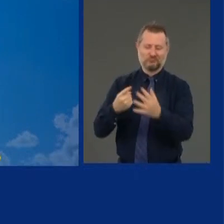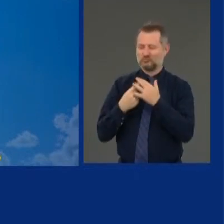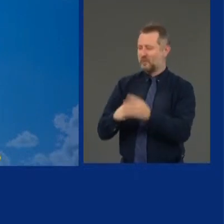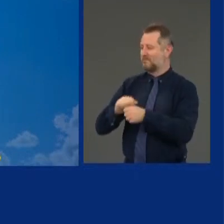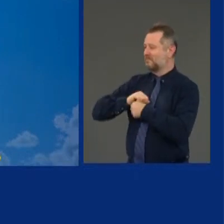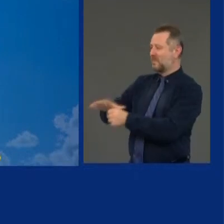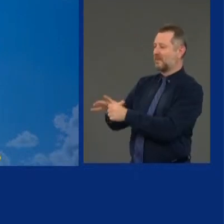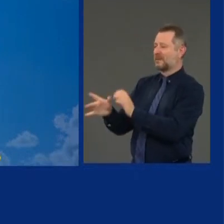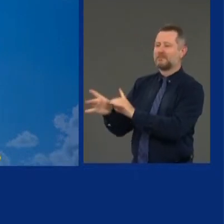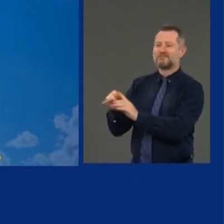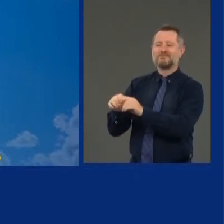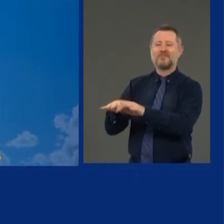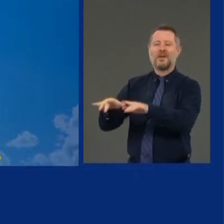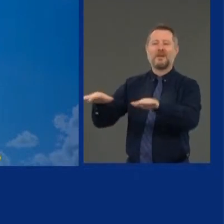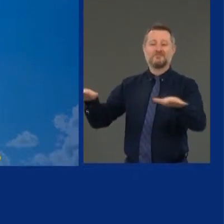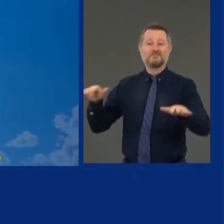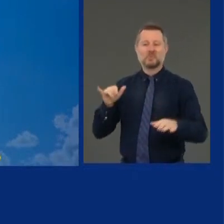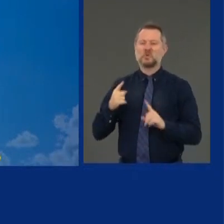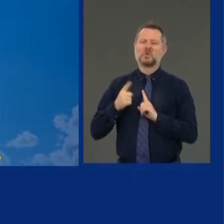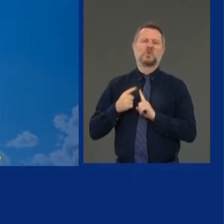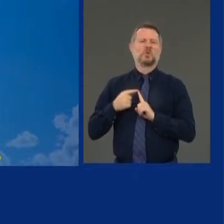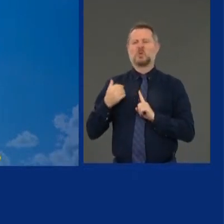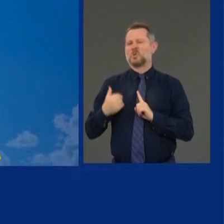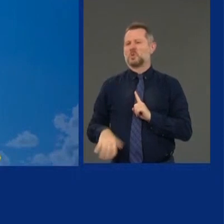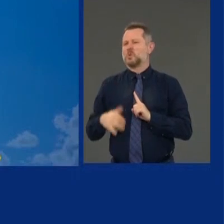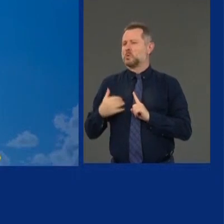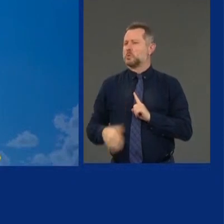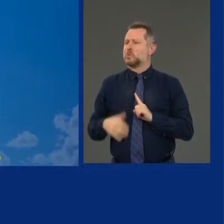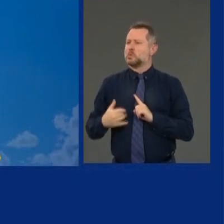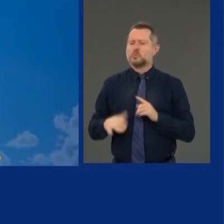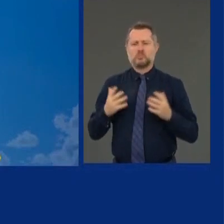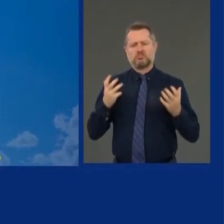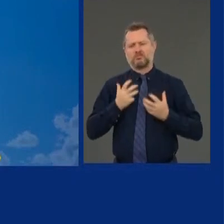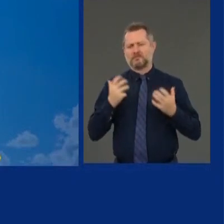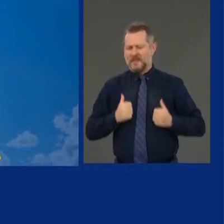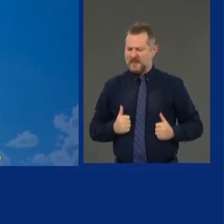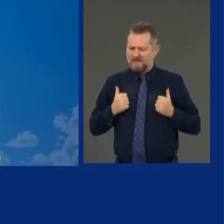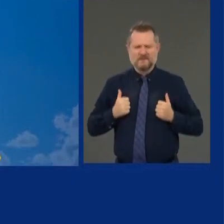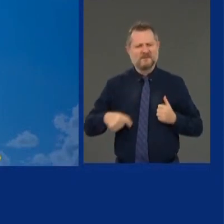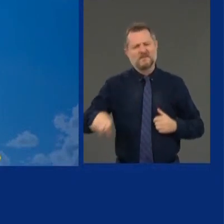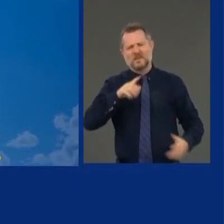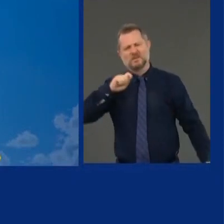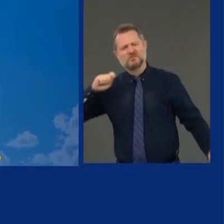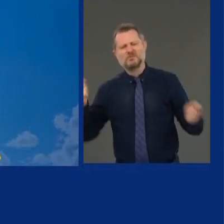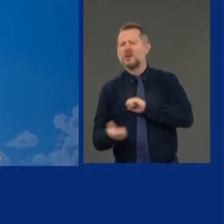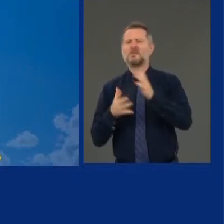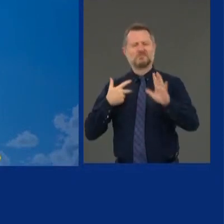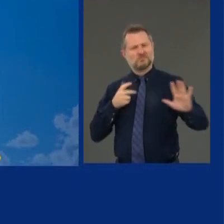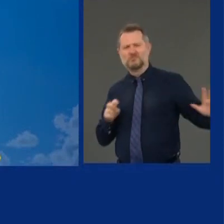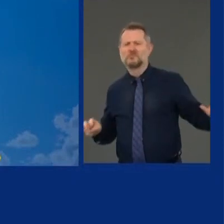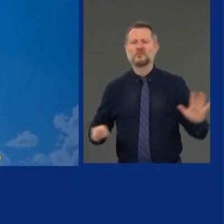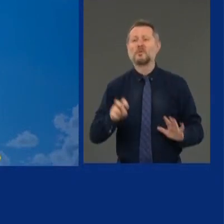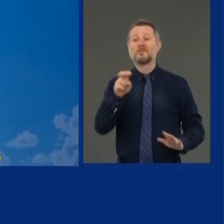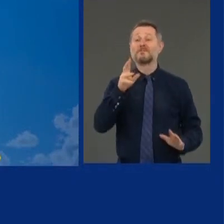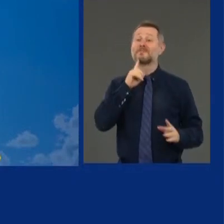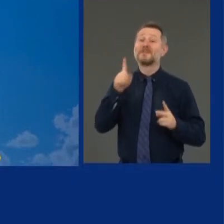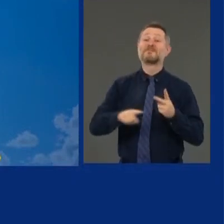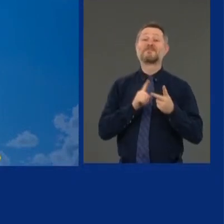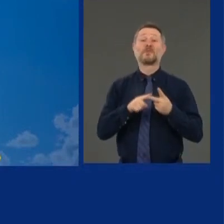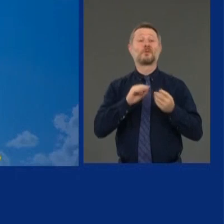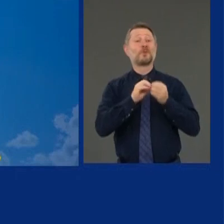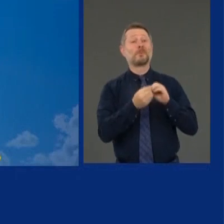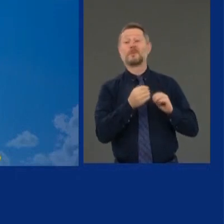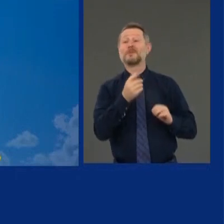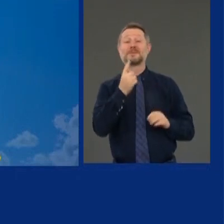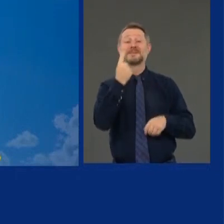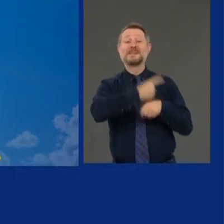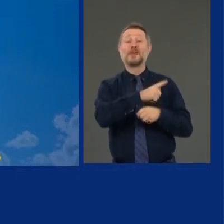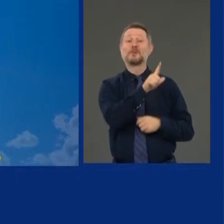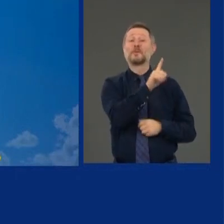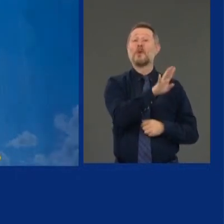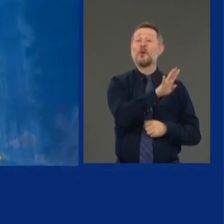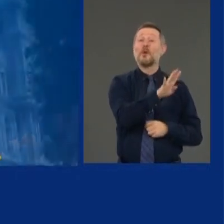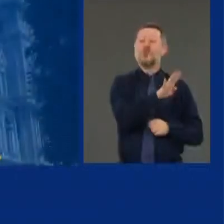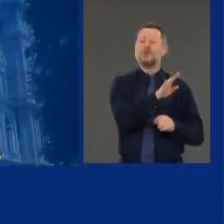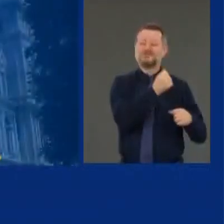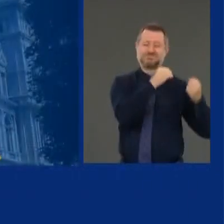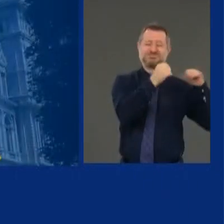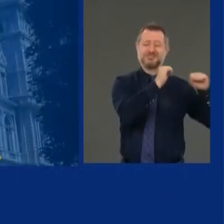THEY WERE SINCE WE STARTED THIS